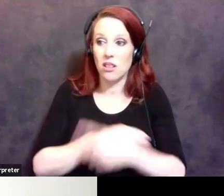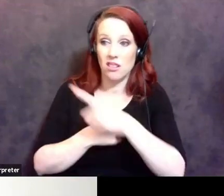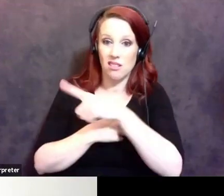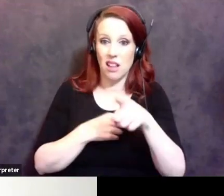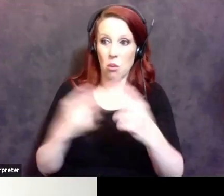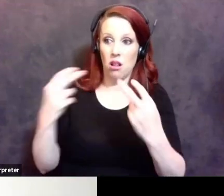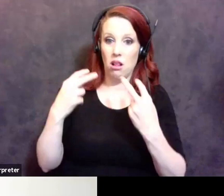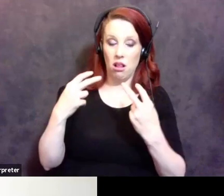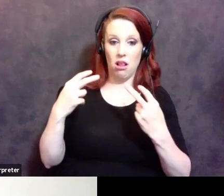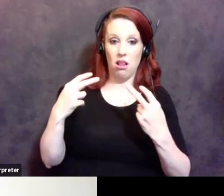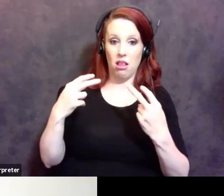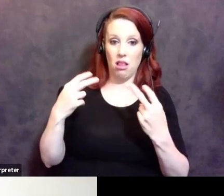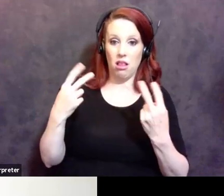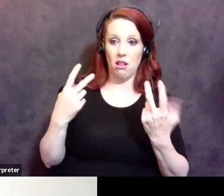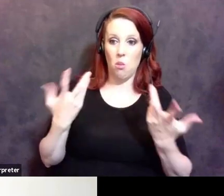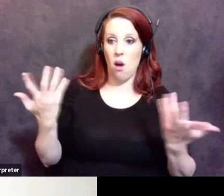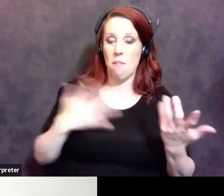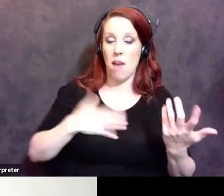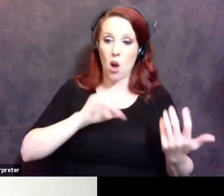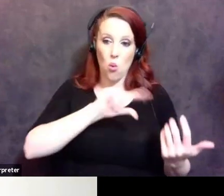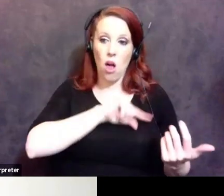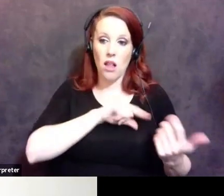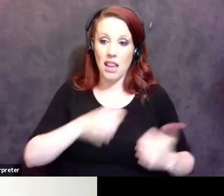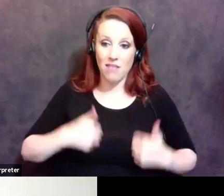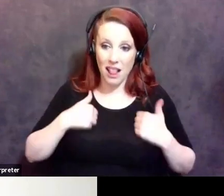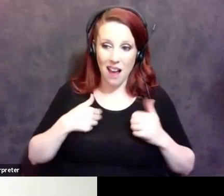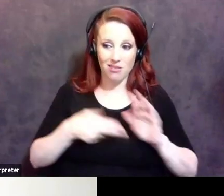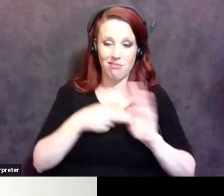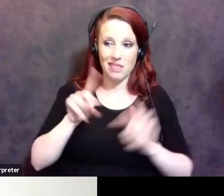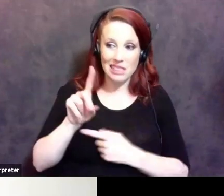perceived quality of life because I do have a disability, and I do have a mental health